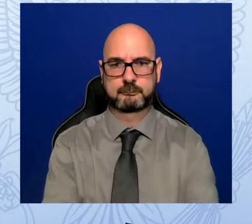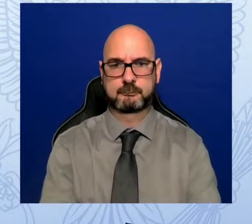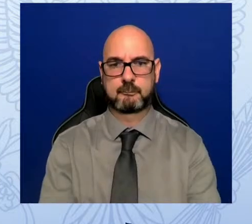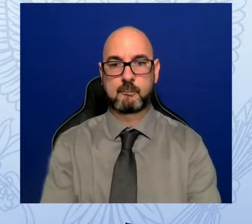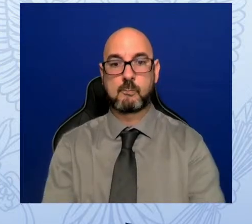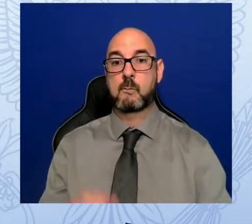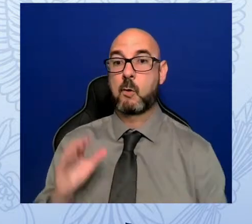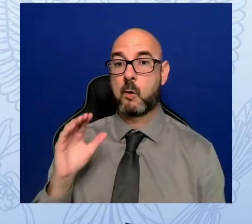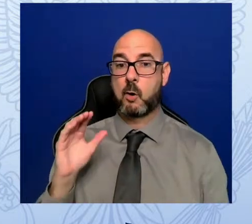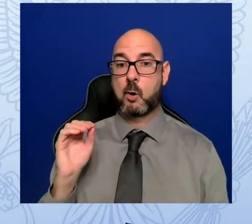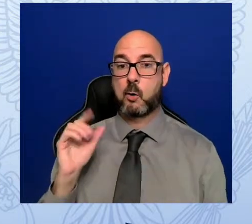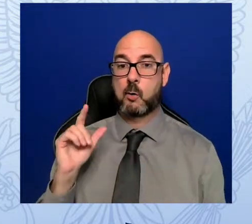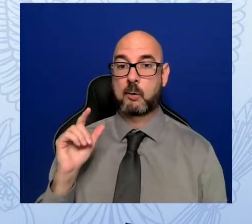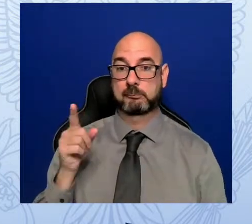of Joining Forces Sheila Casey.